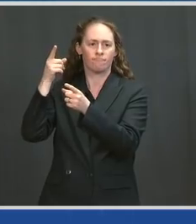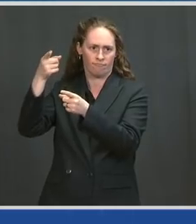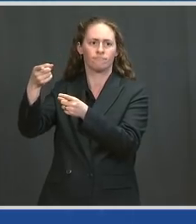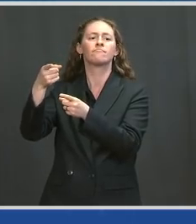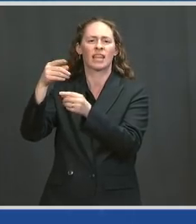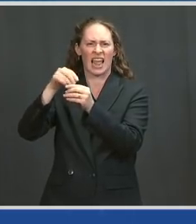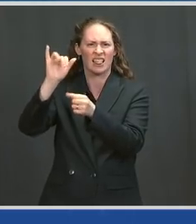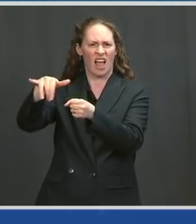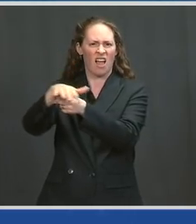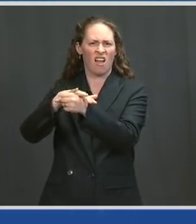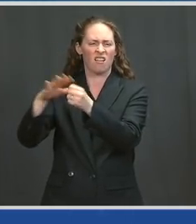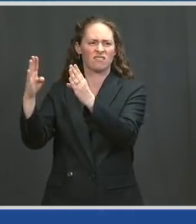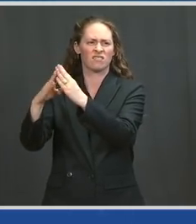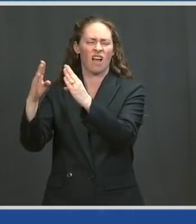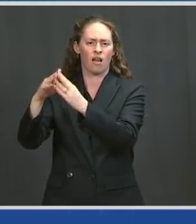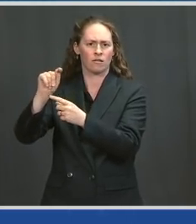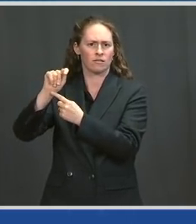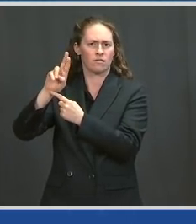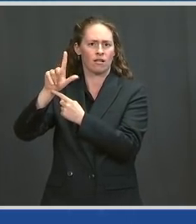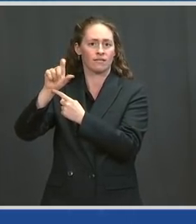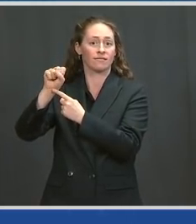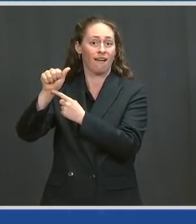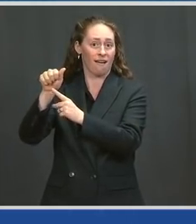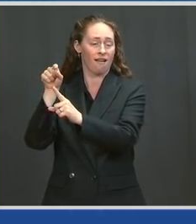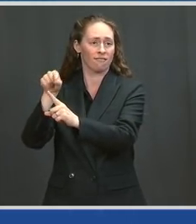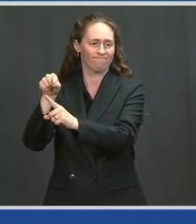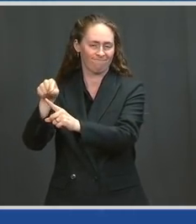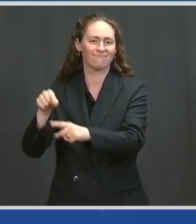that would have been worth $2 million in today's money.